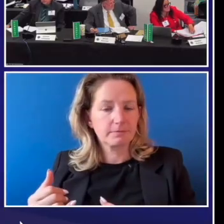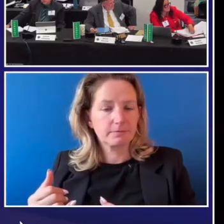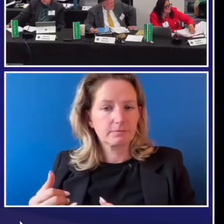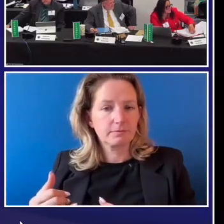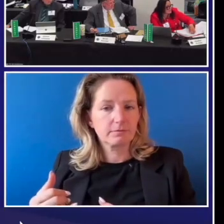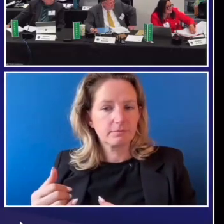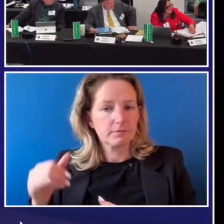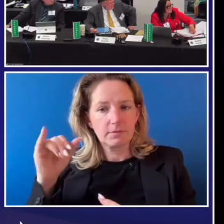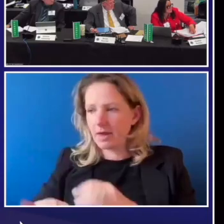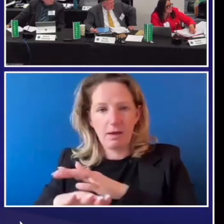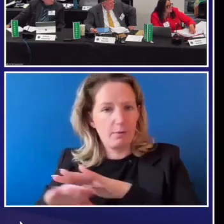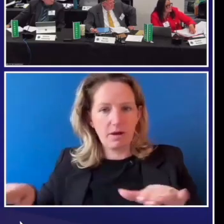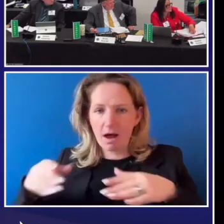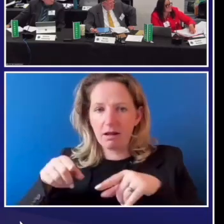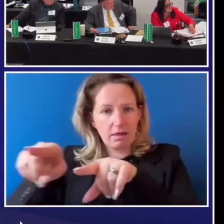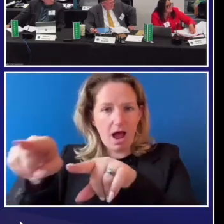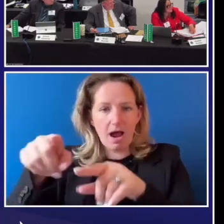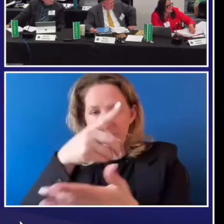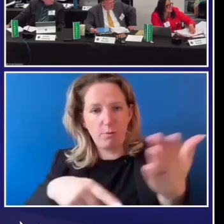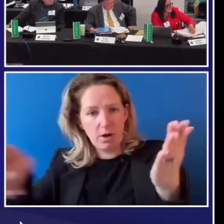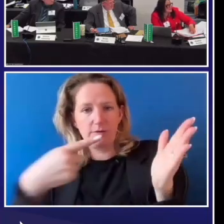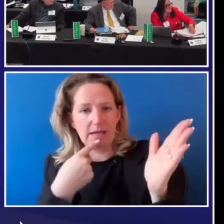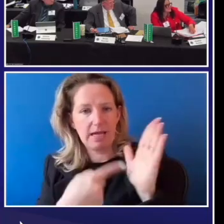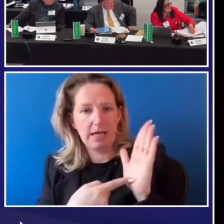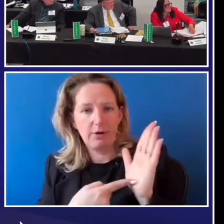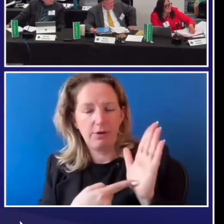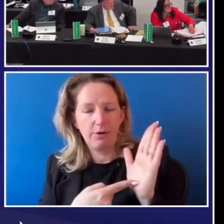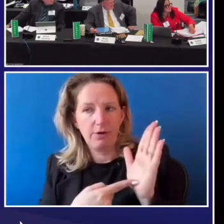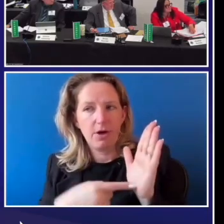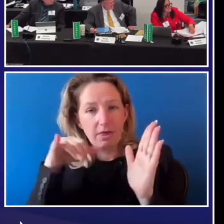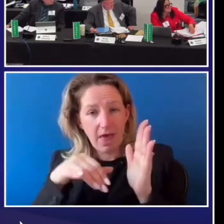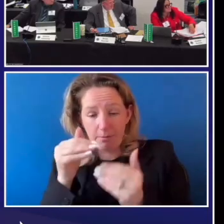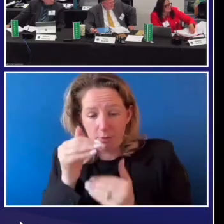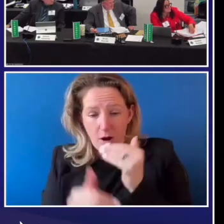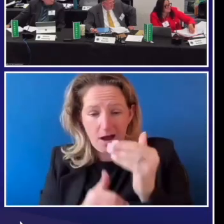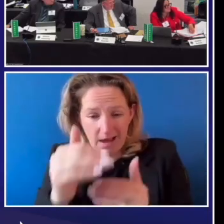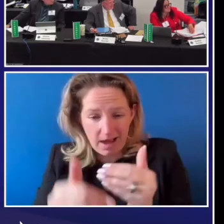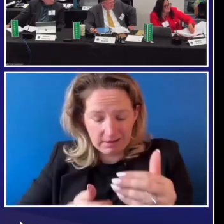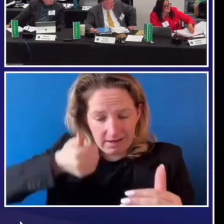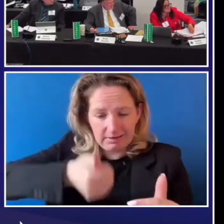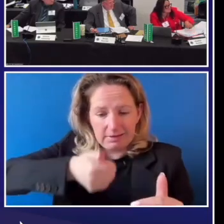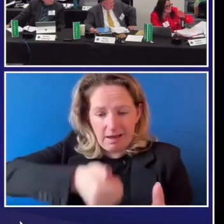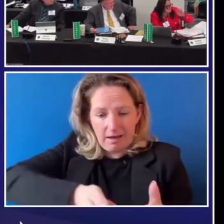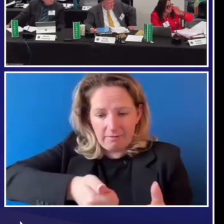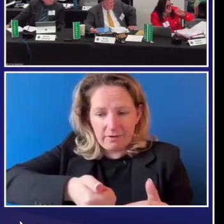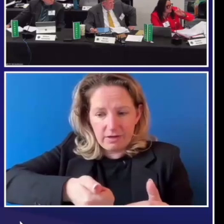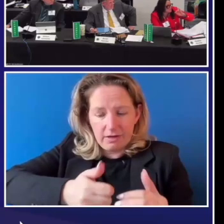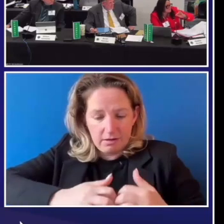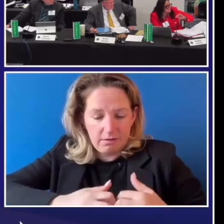not align with what is here, that that kind of process leading up to the decision makers of a commission.